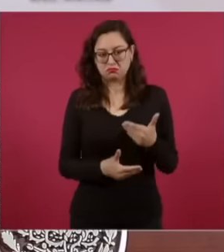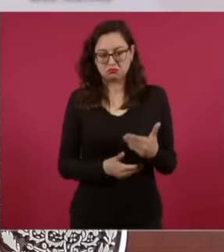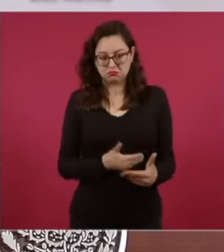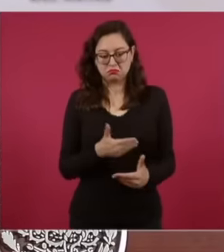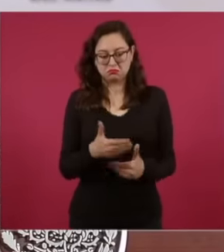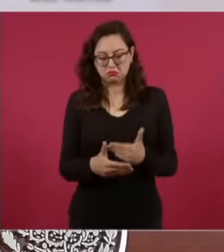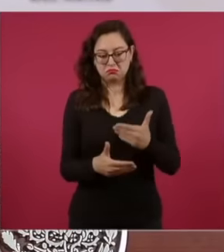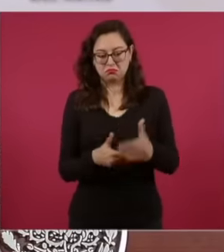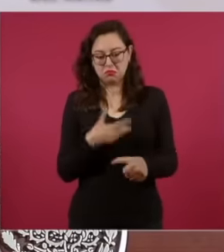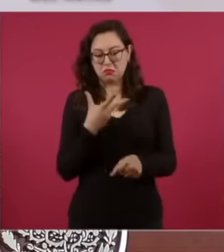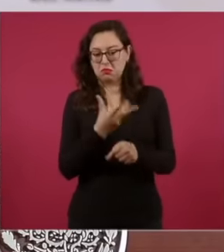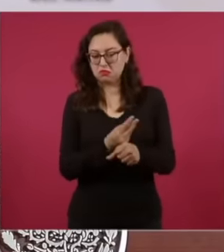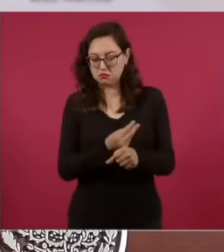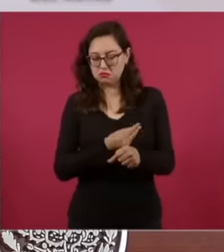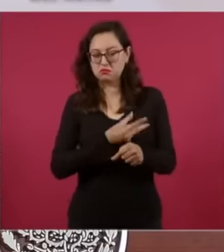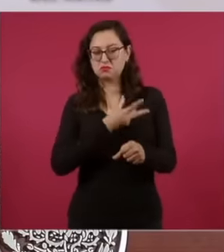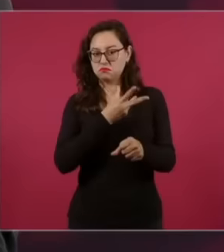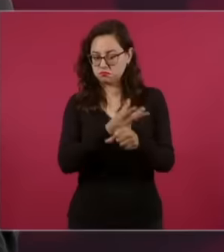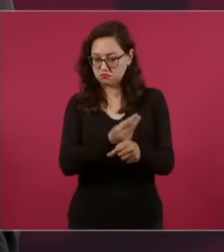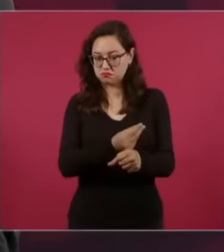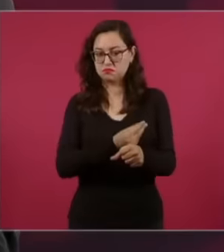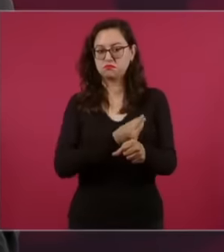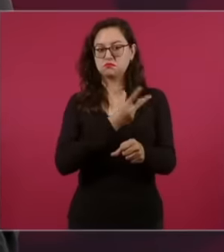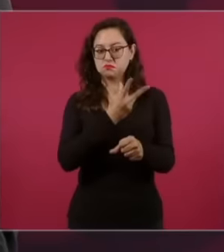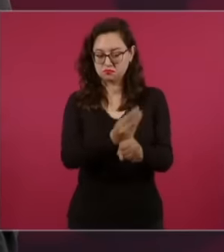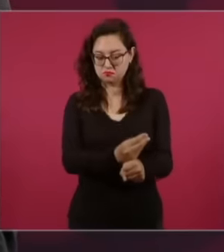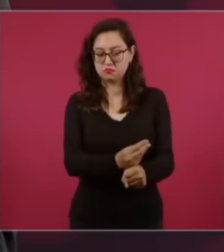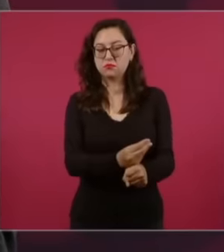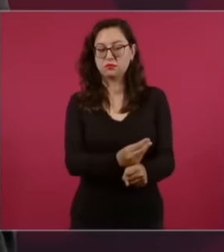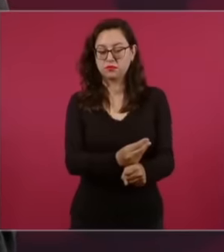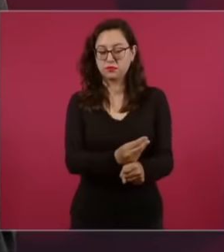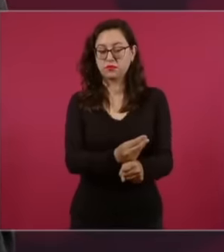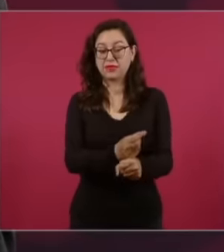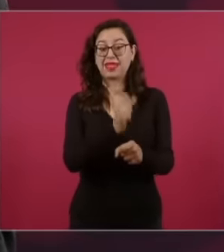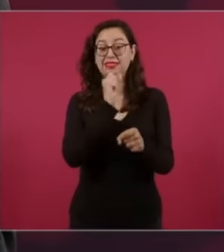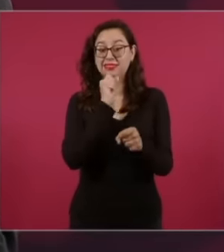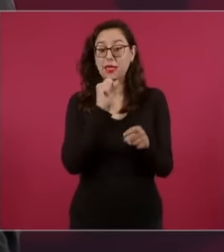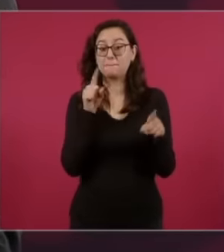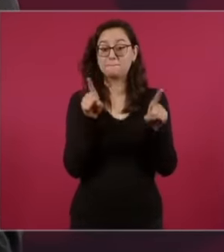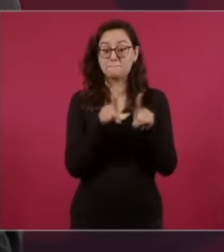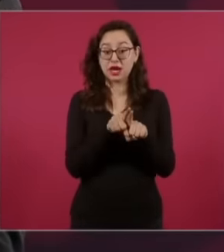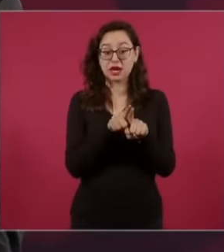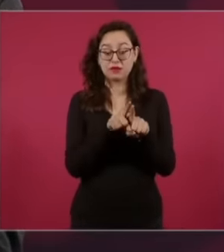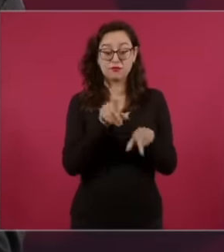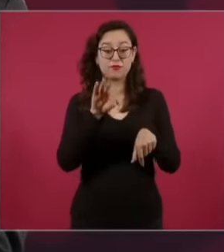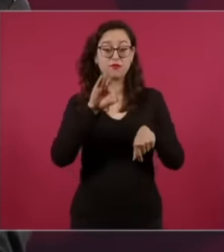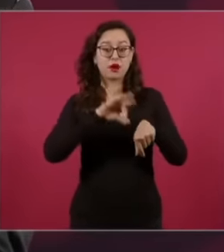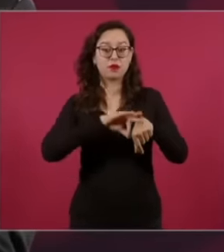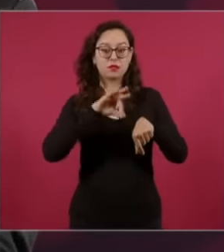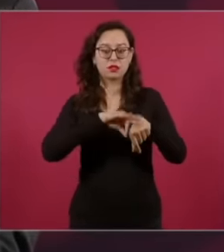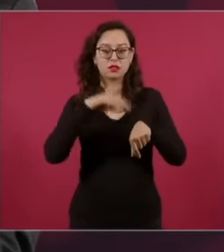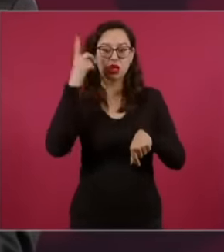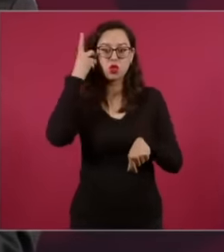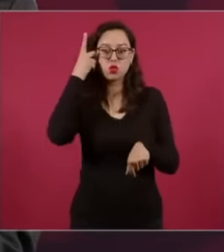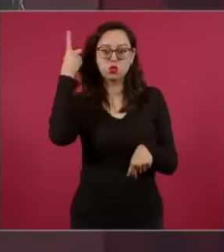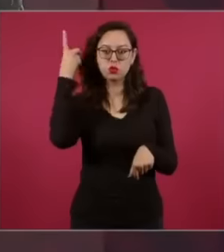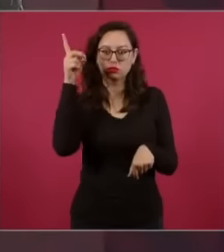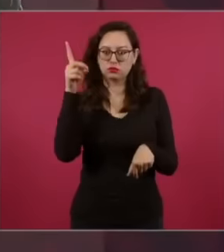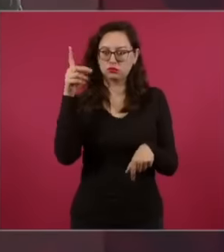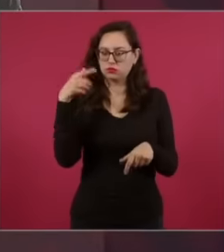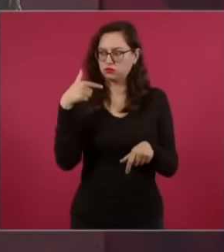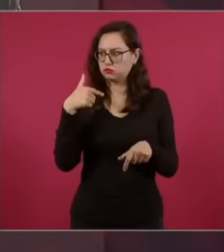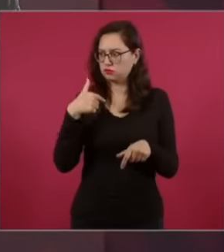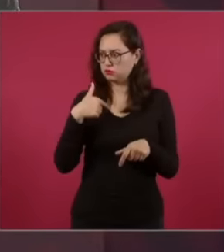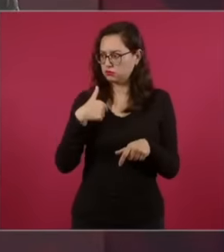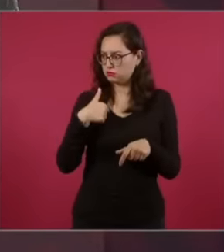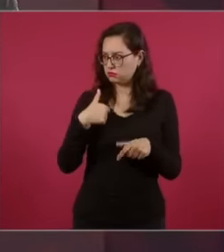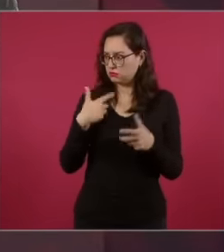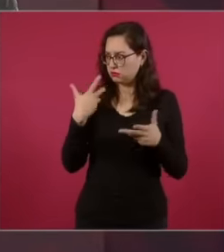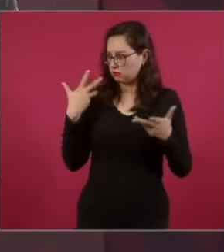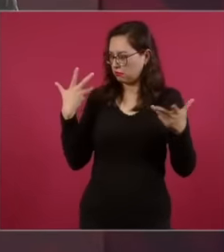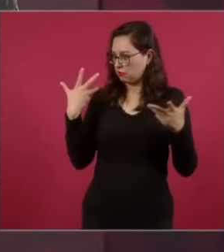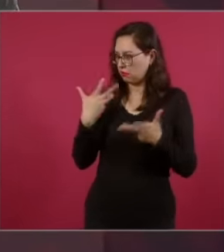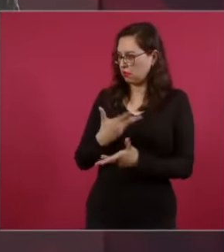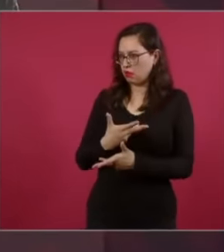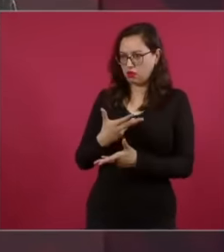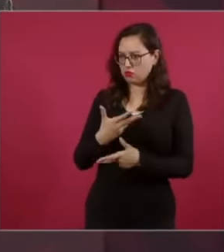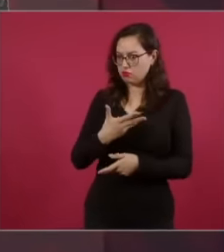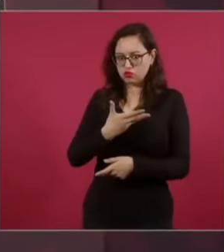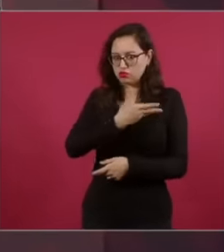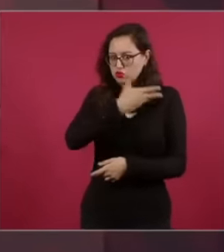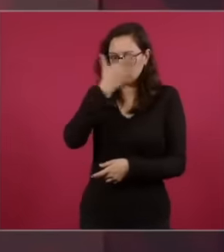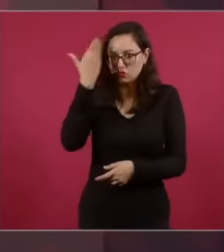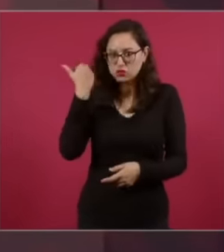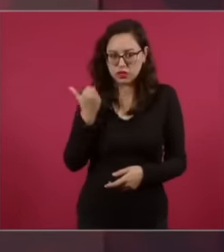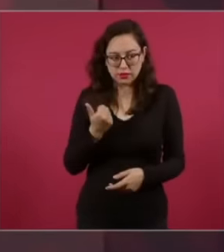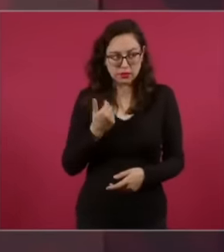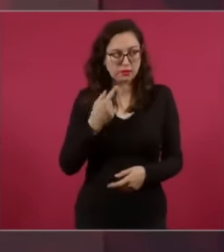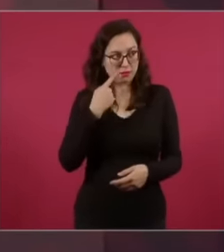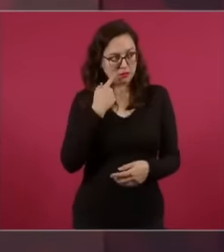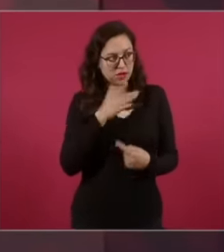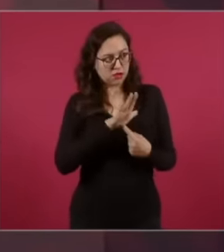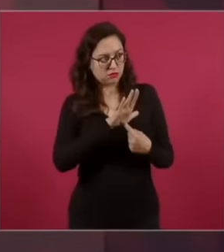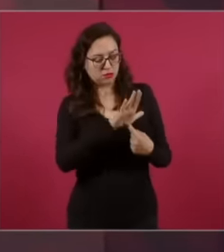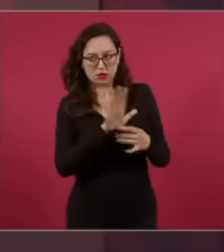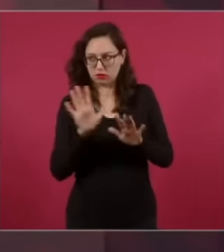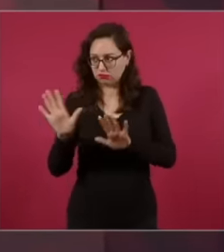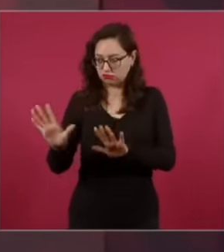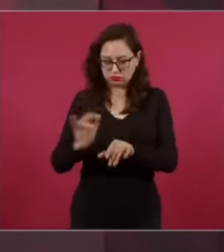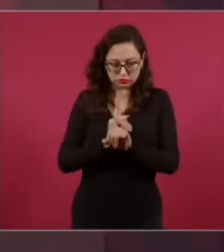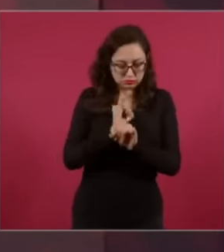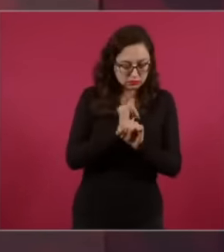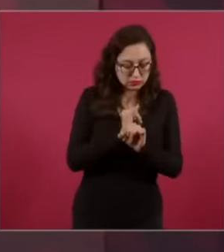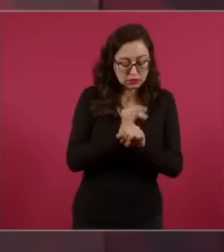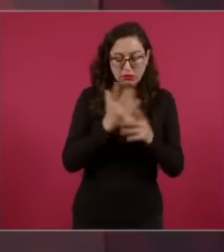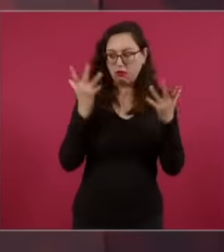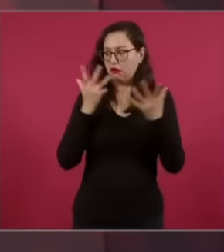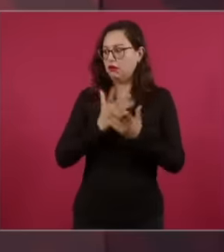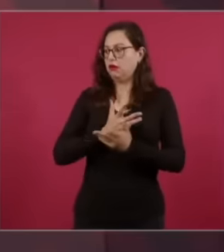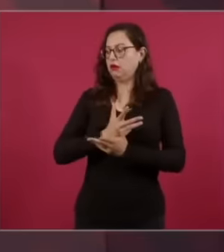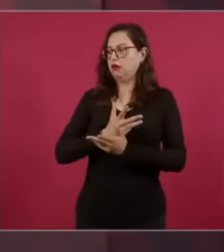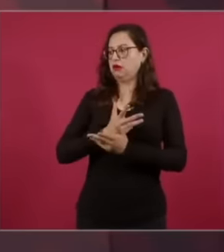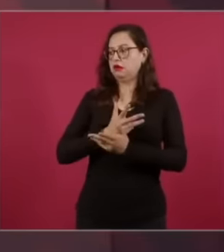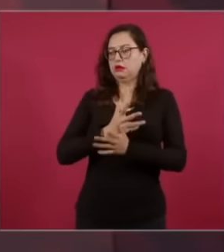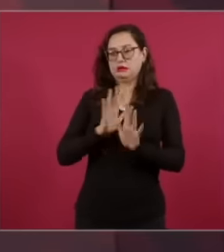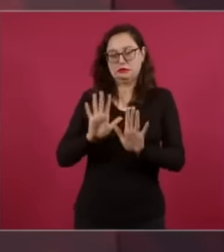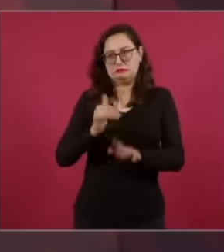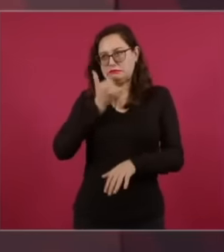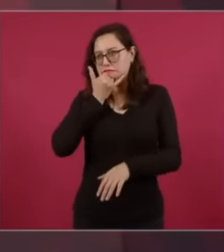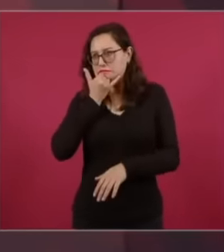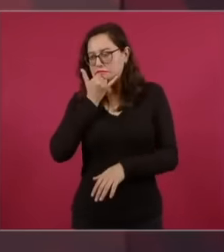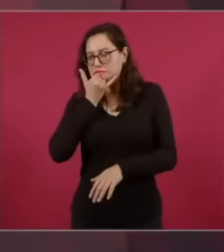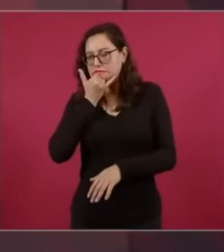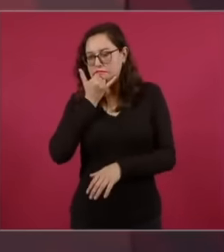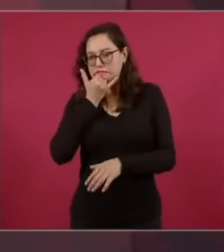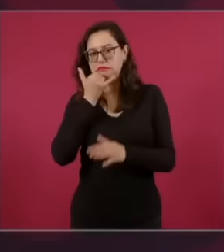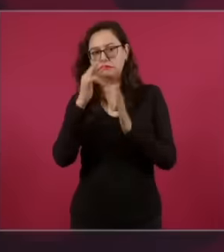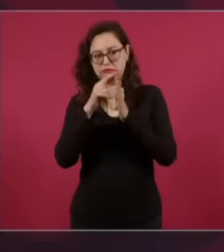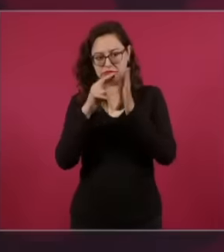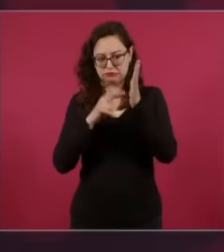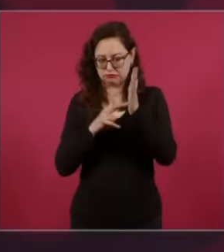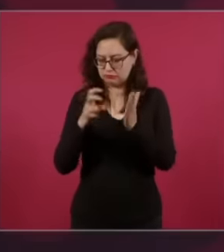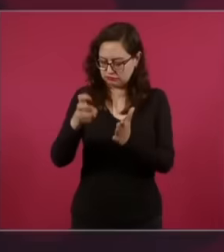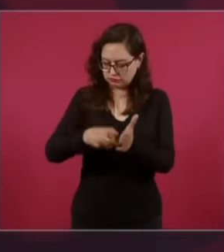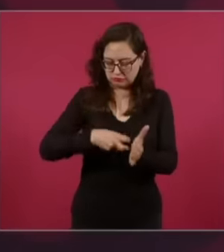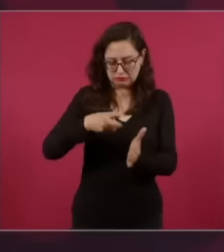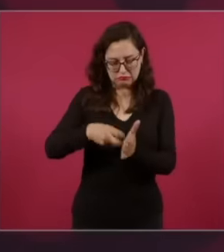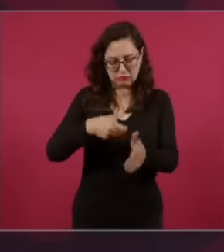eh There were pharmacy owners who didn't know and they already accepted the new rules and